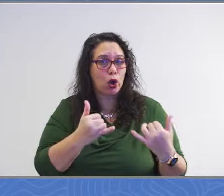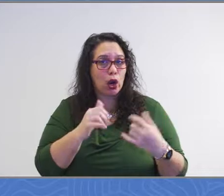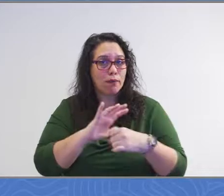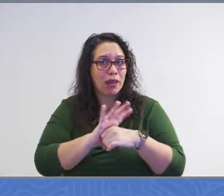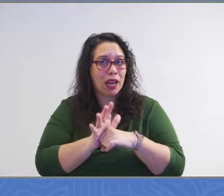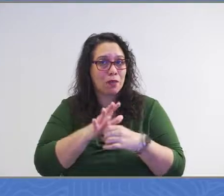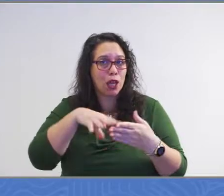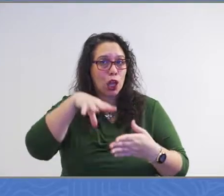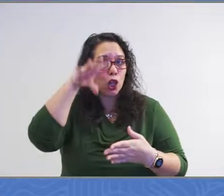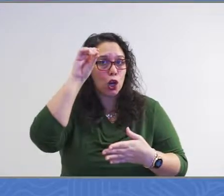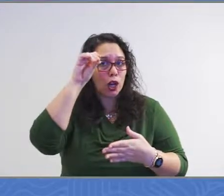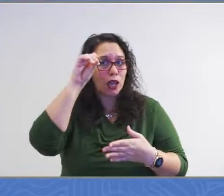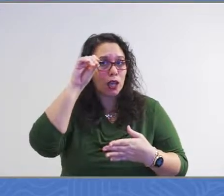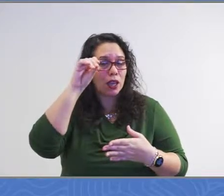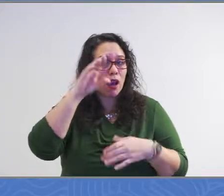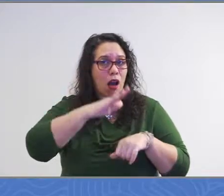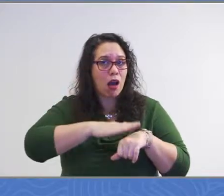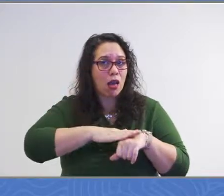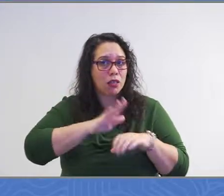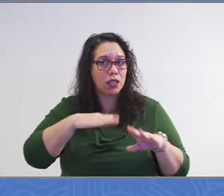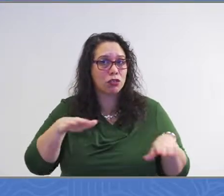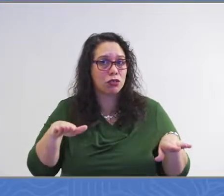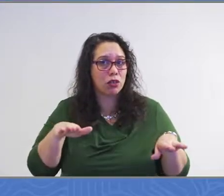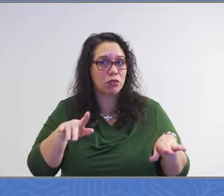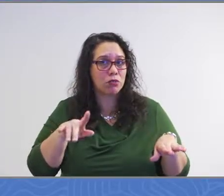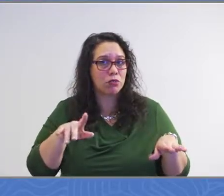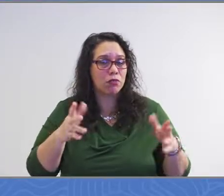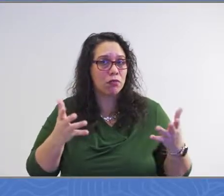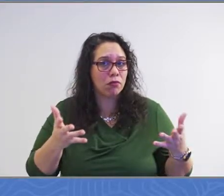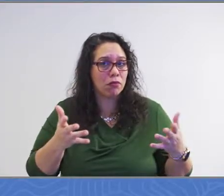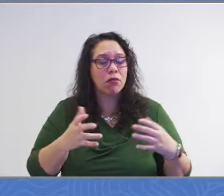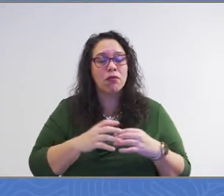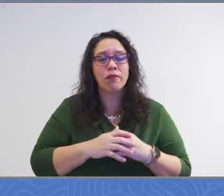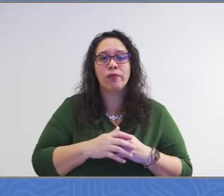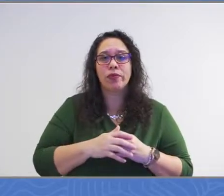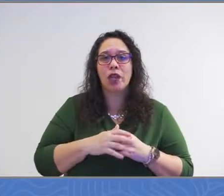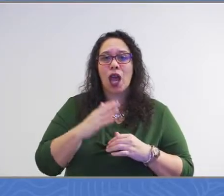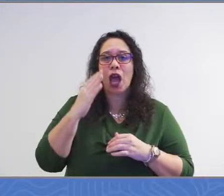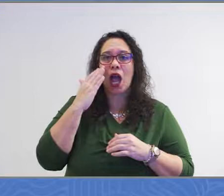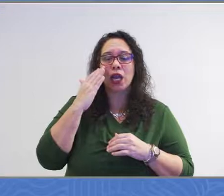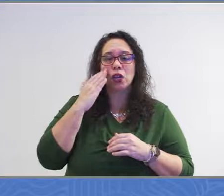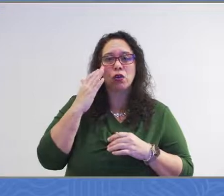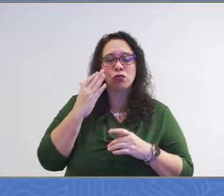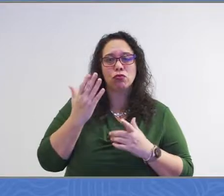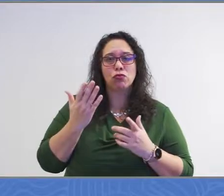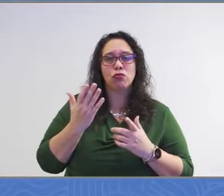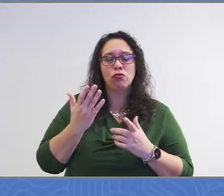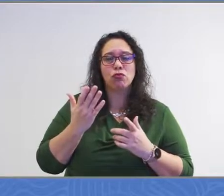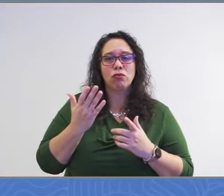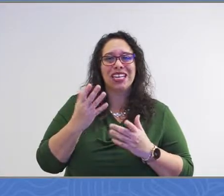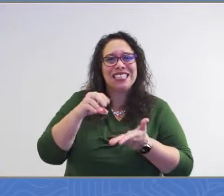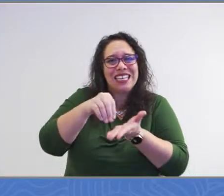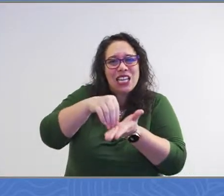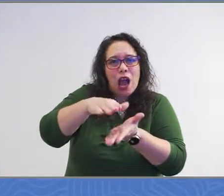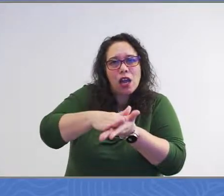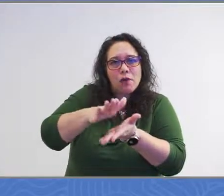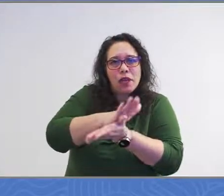is having on our children. I know we've been told that this is a learning document and that is changeable, but what will be changed,